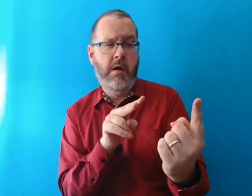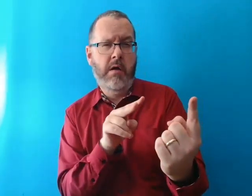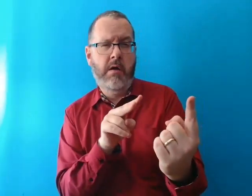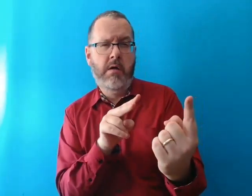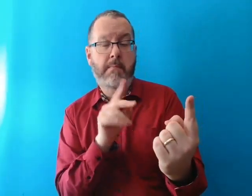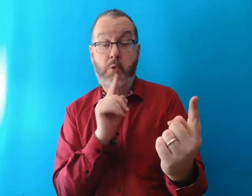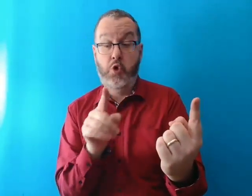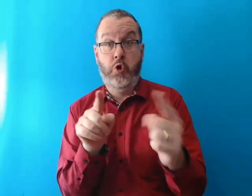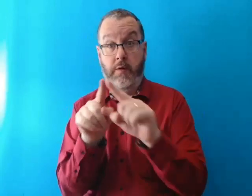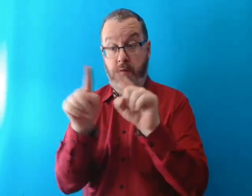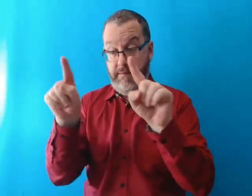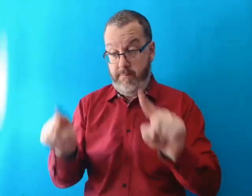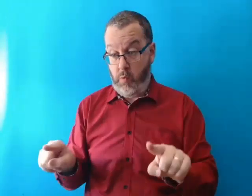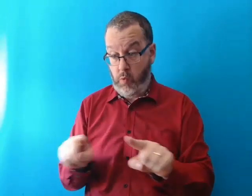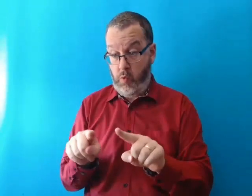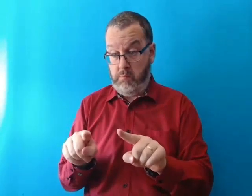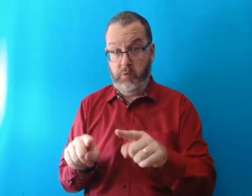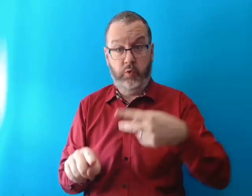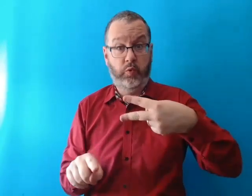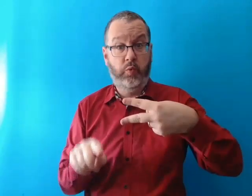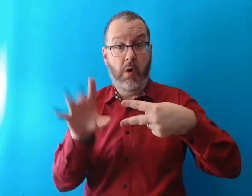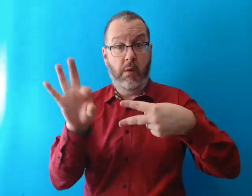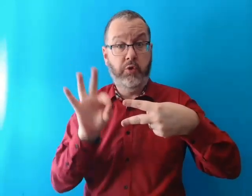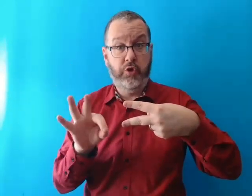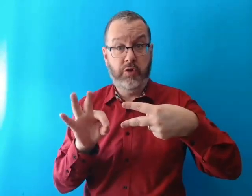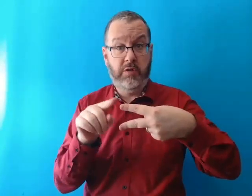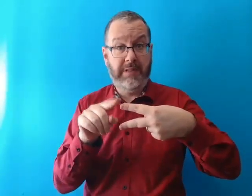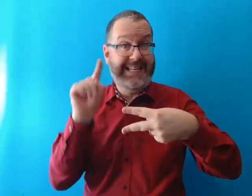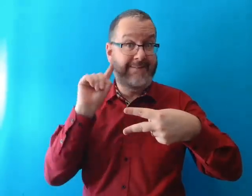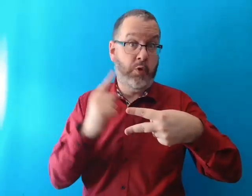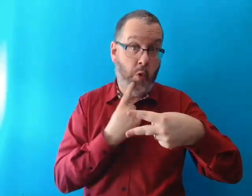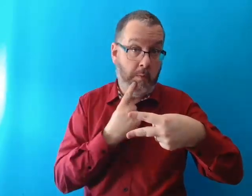as he possibly had some hearing and / or speech,